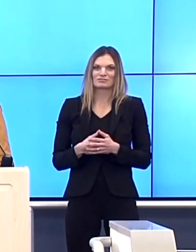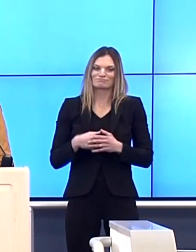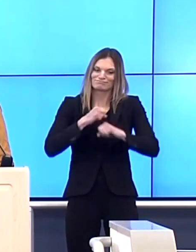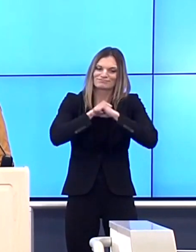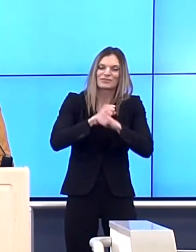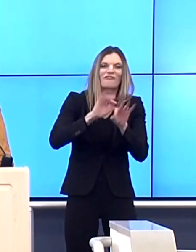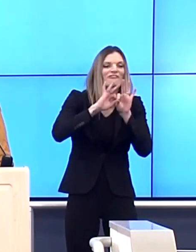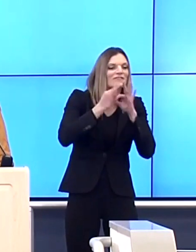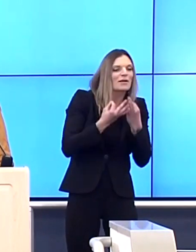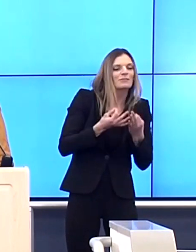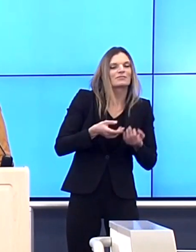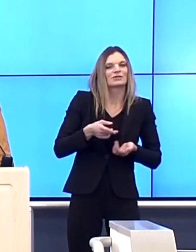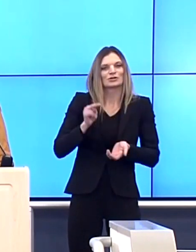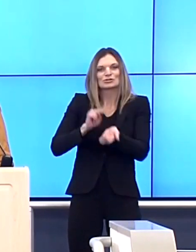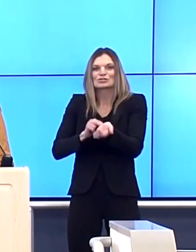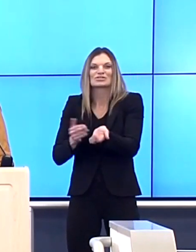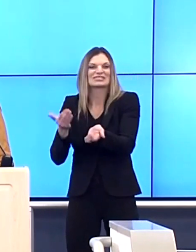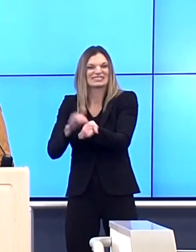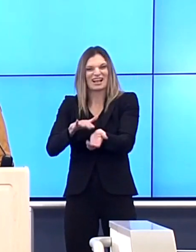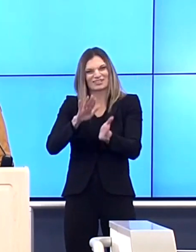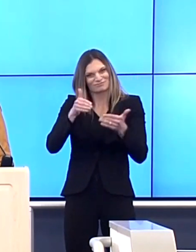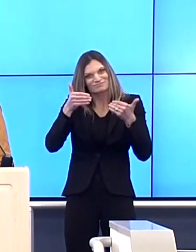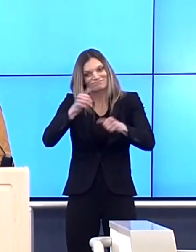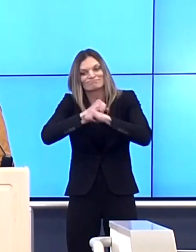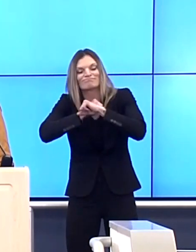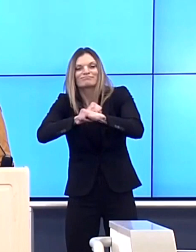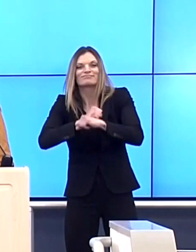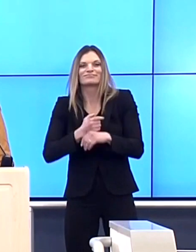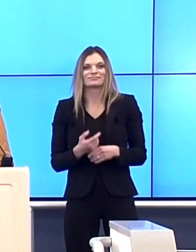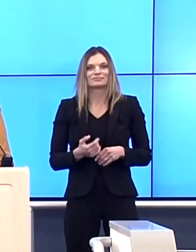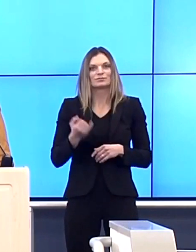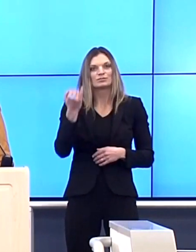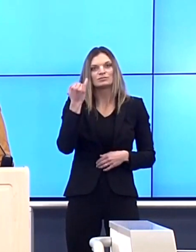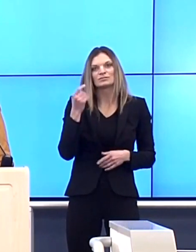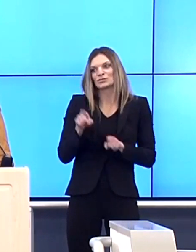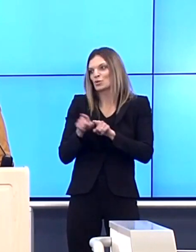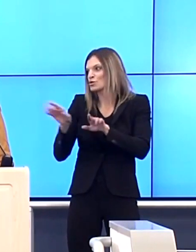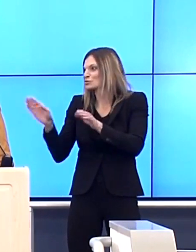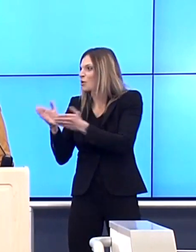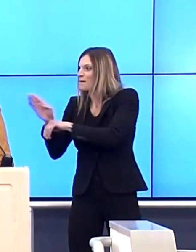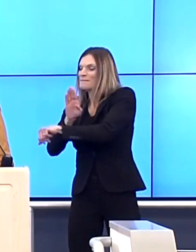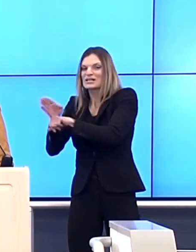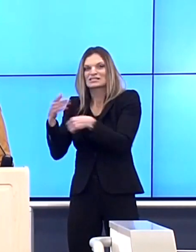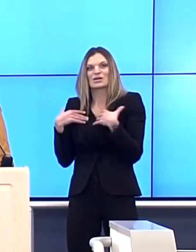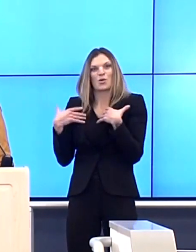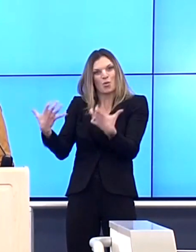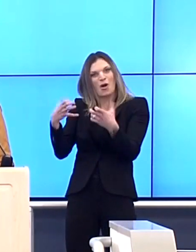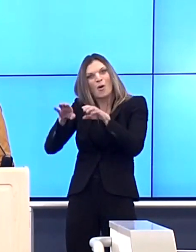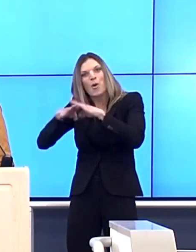DO IT FOR YOURSELF, DO IT FOR YOUR FAMILY, FOR THE NURSES AND YOUR FAMILY, FOR THE NURSES AND DOCTORS, OR DO IT TO HELP THE DOCTORS, OR DO IT TO HELP THE SMALL BUSINESS OWNER WHO